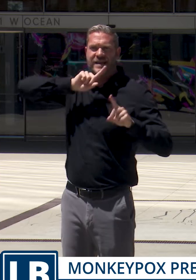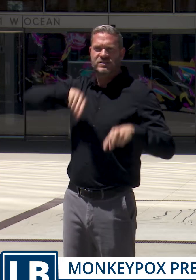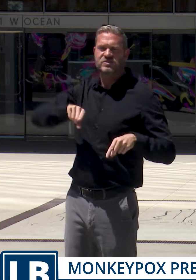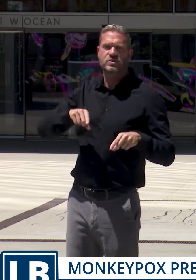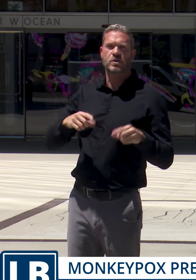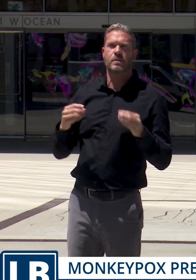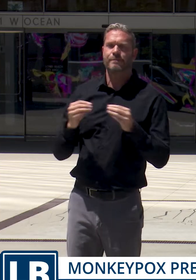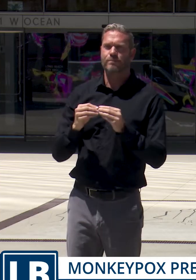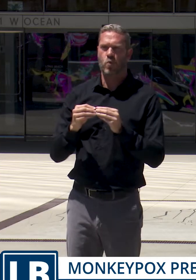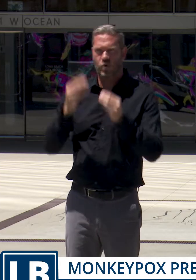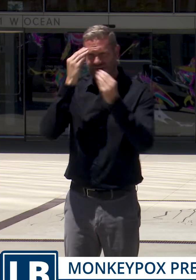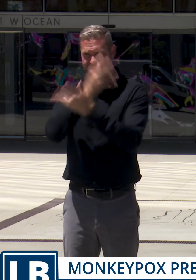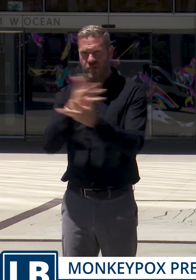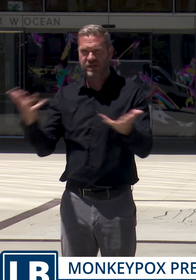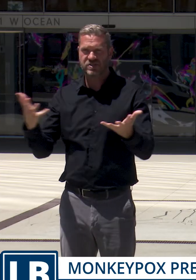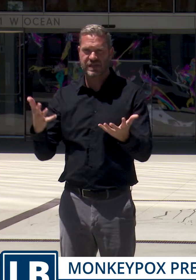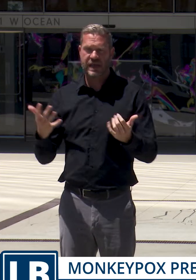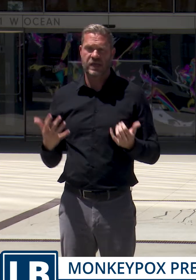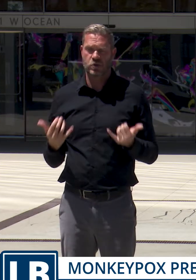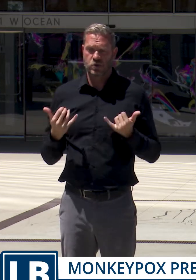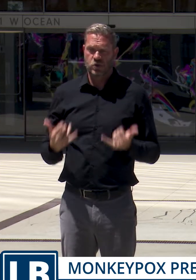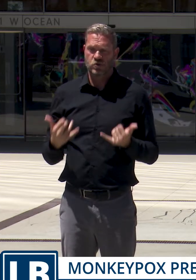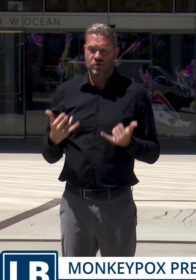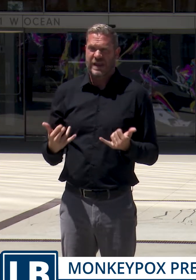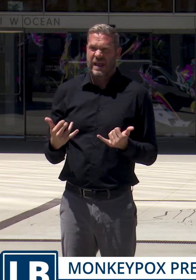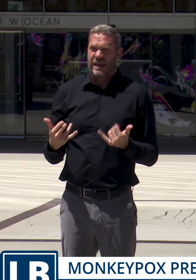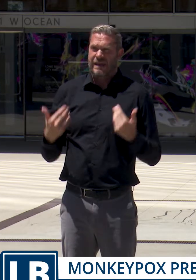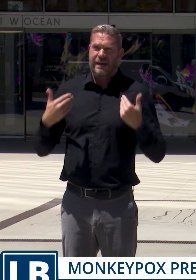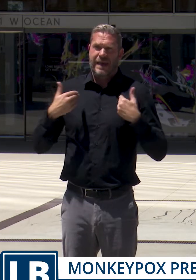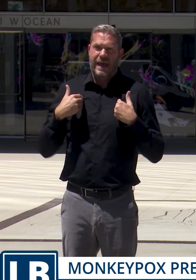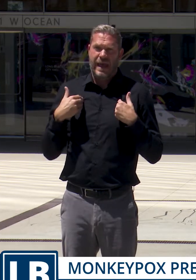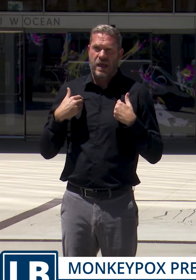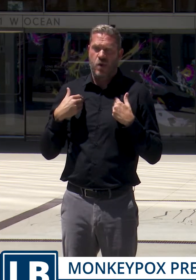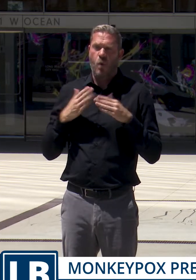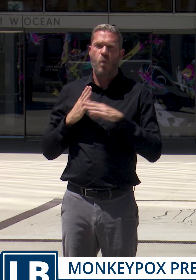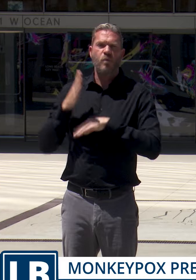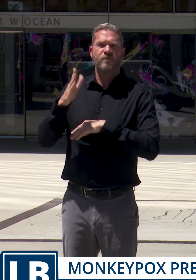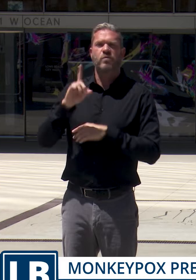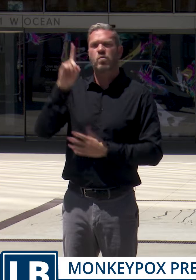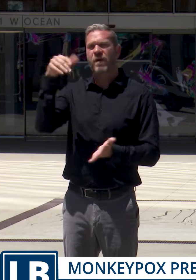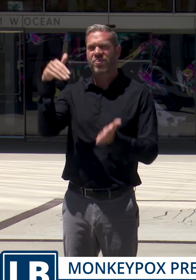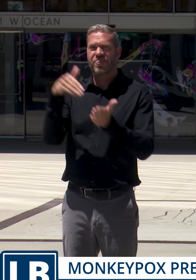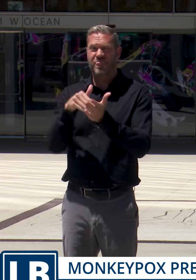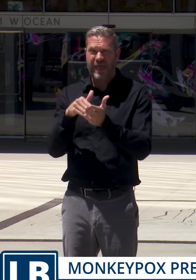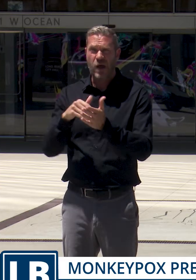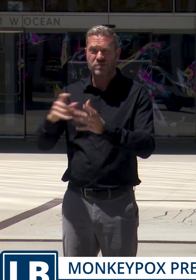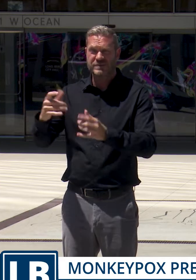date we fielded nearly a thousand calls and have reached several hundred people we opened a vaccine